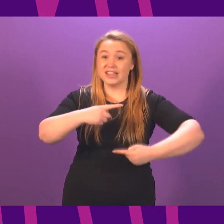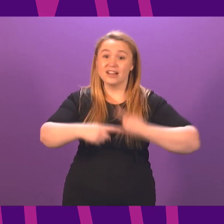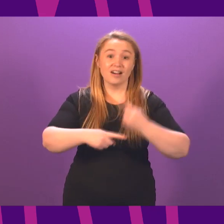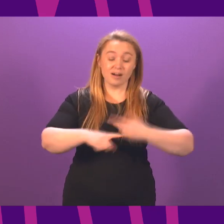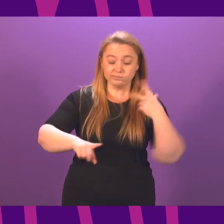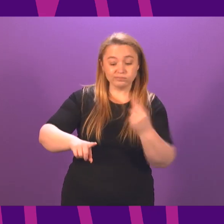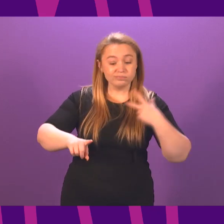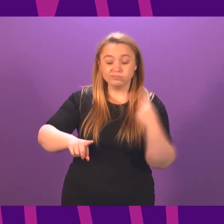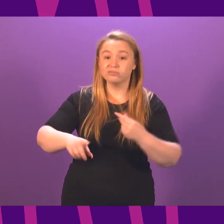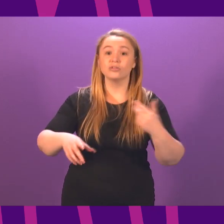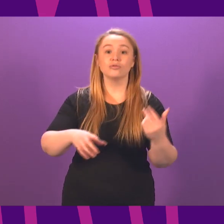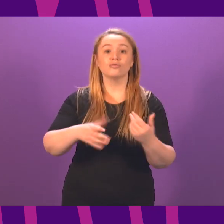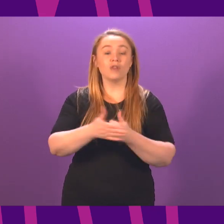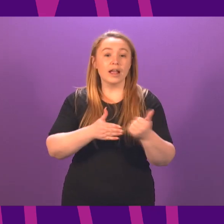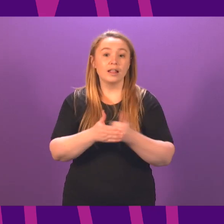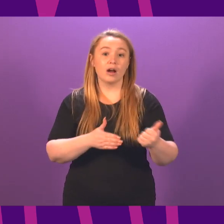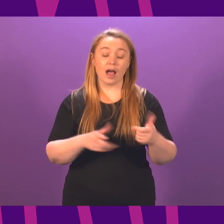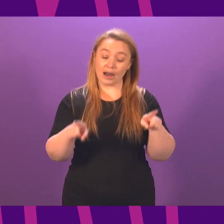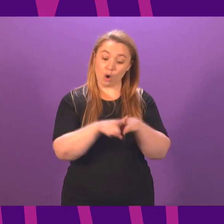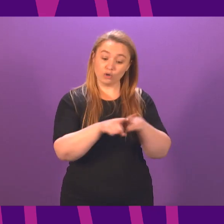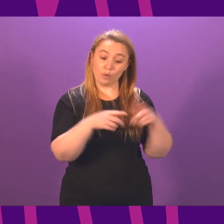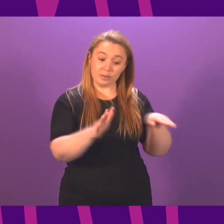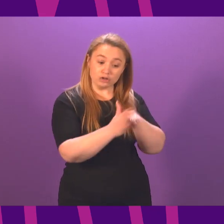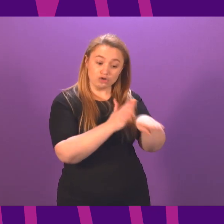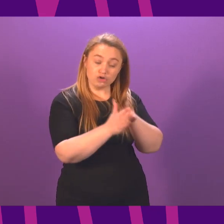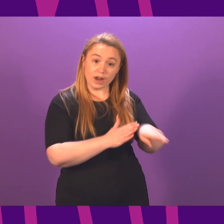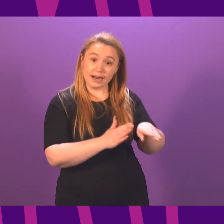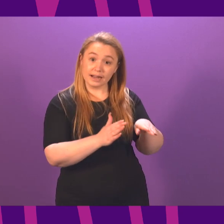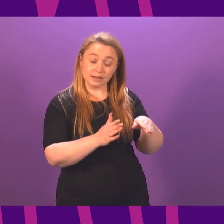The training programme has been criticised, but part of the reason for having that programme is